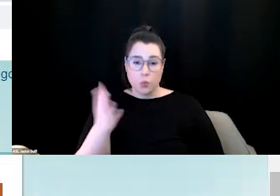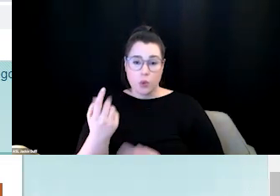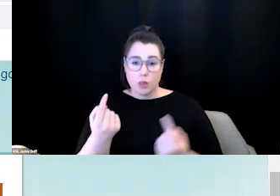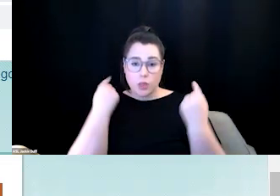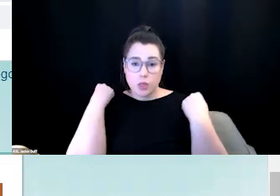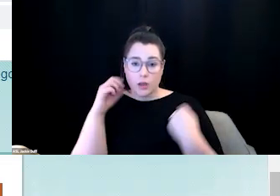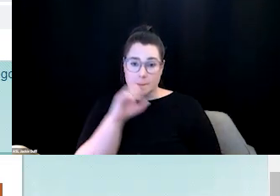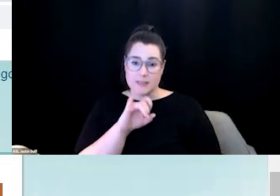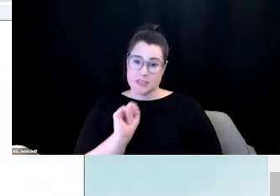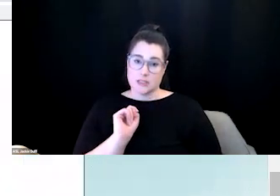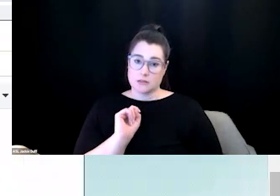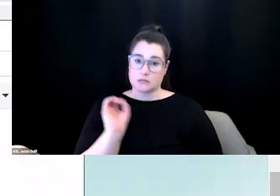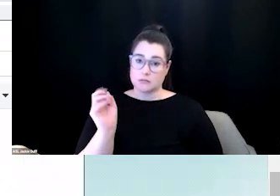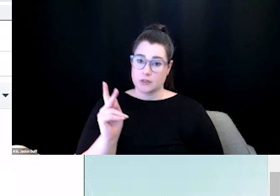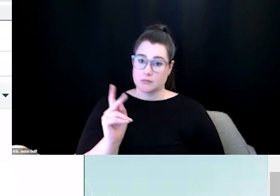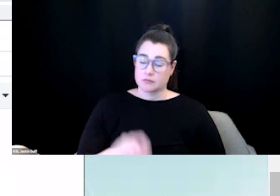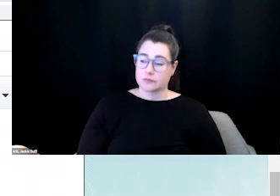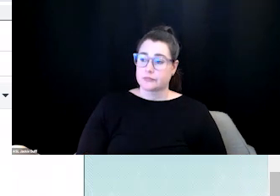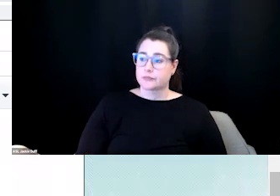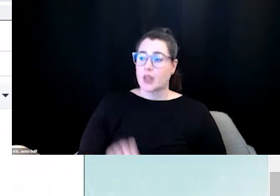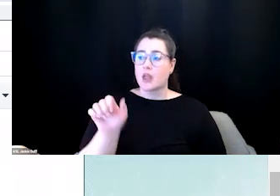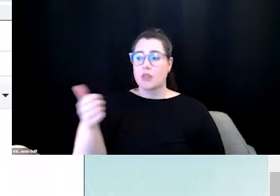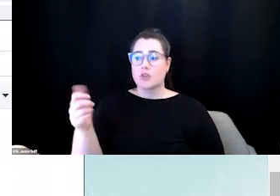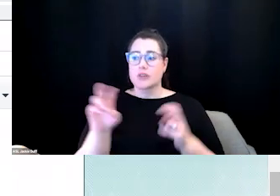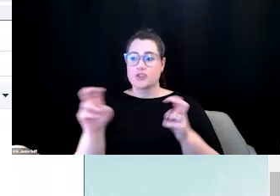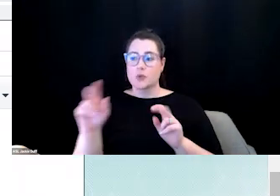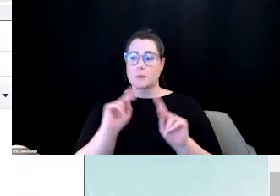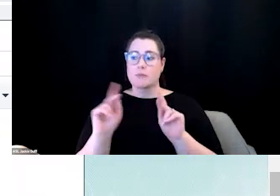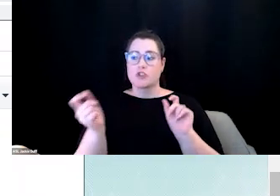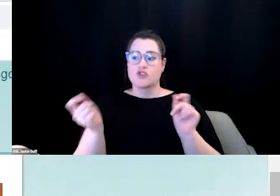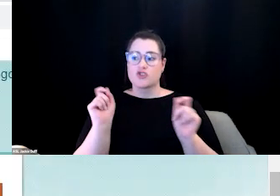The other major issues I'm seeing are people are modifying the document with Google Sheets.